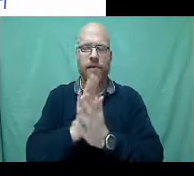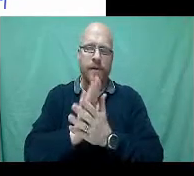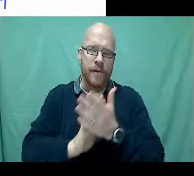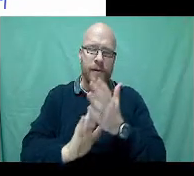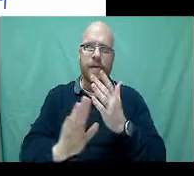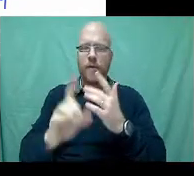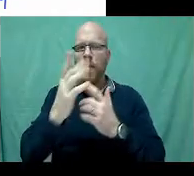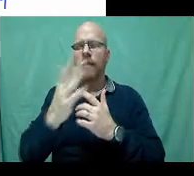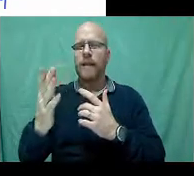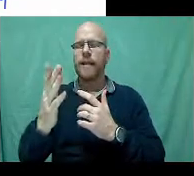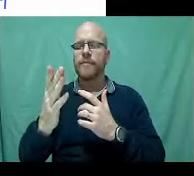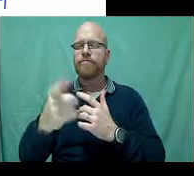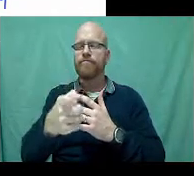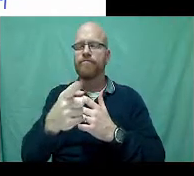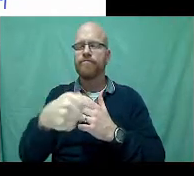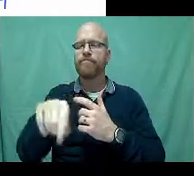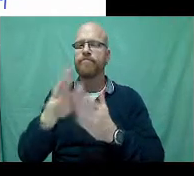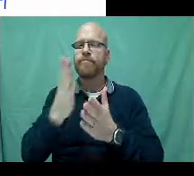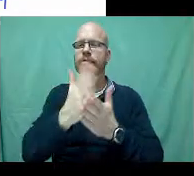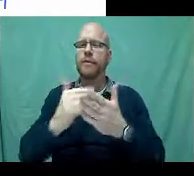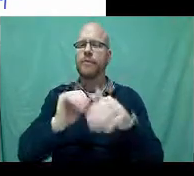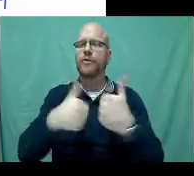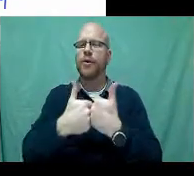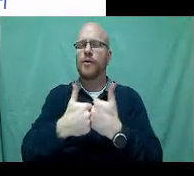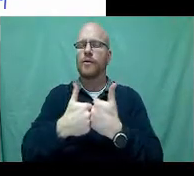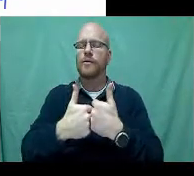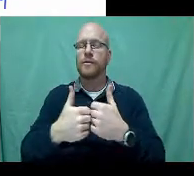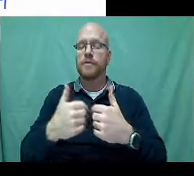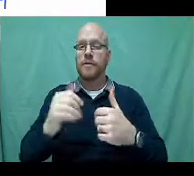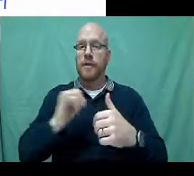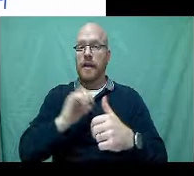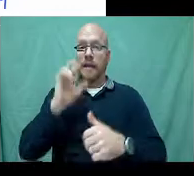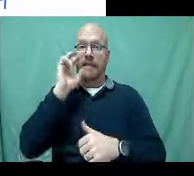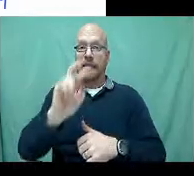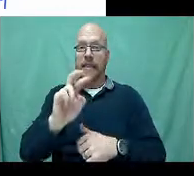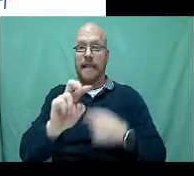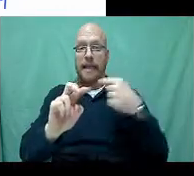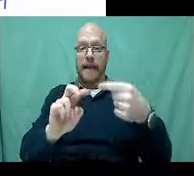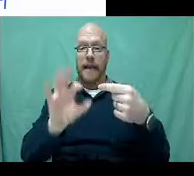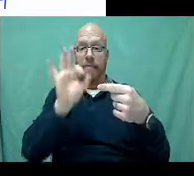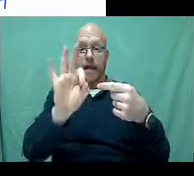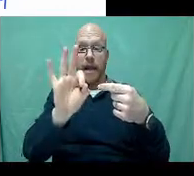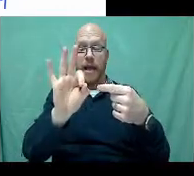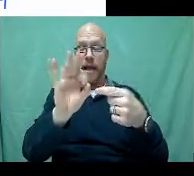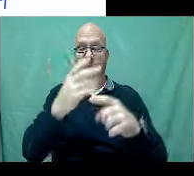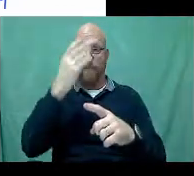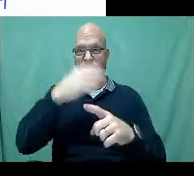One thing that, it's a little bit of a challenge for us, I see negative 9b as our first of the 2 terms,